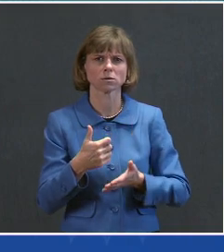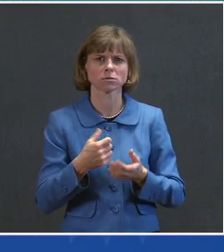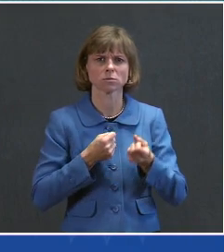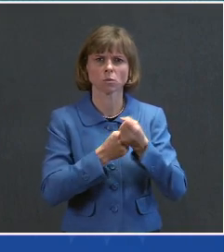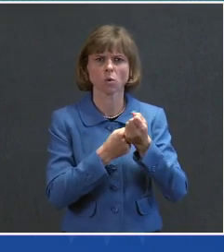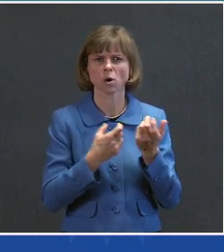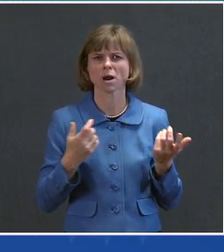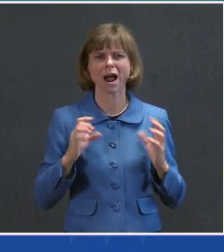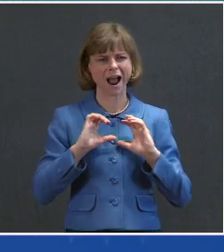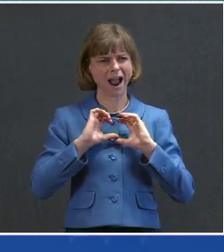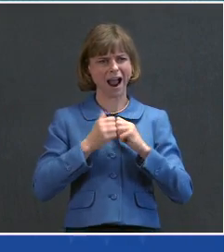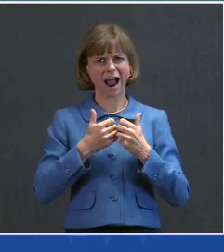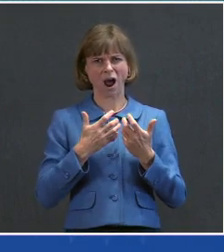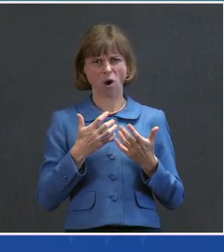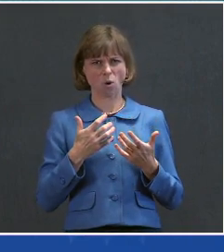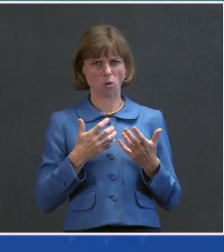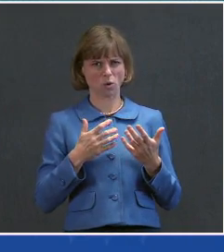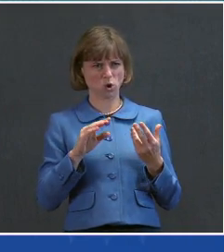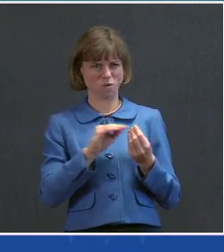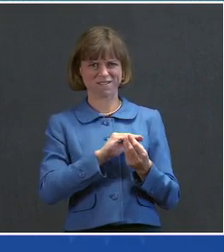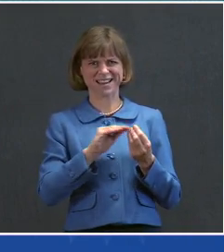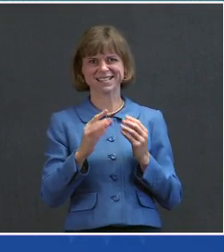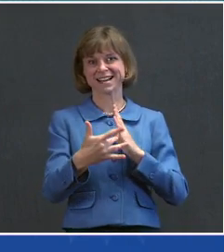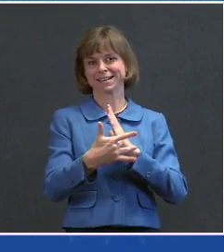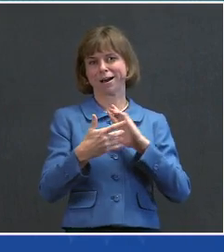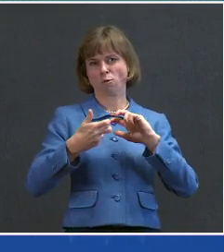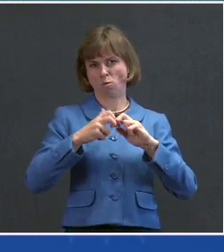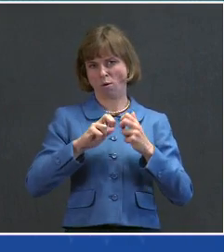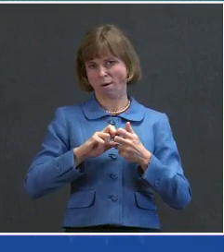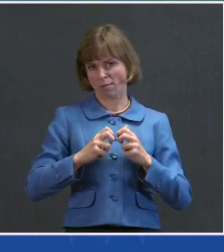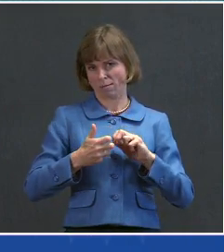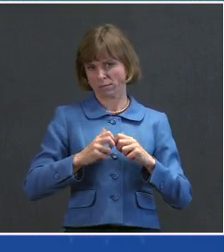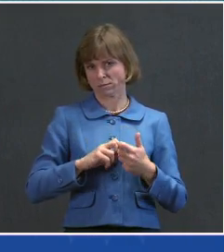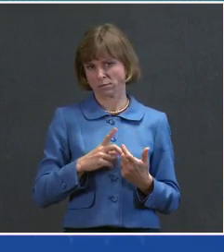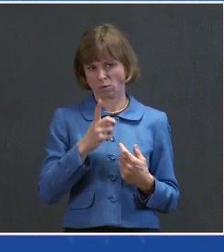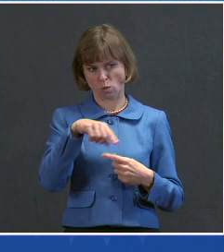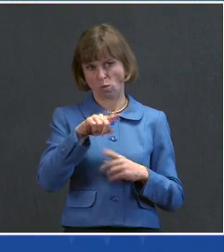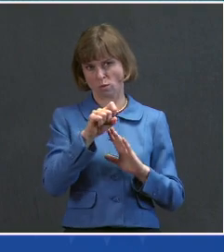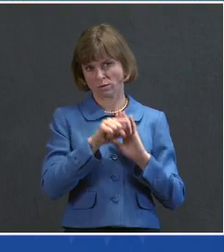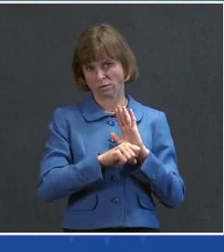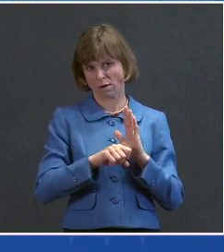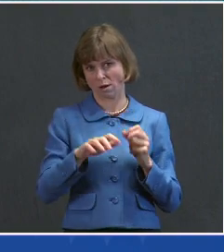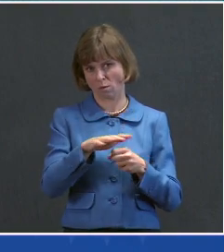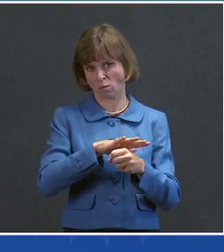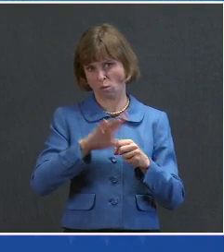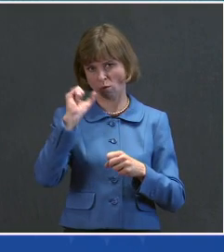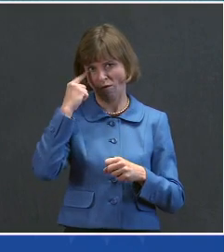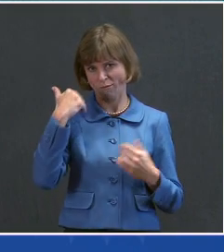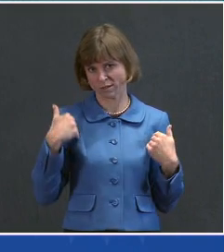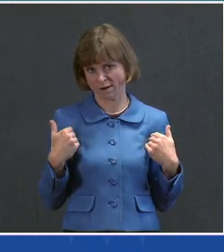sort of, fix some of these technical challenges that state and local governments are having? Ms. Psaki: It's an interesting question.